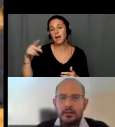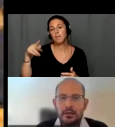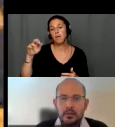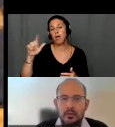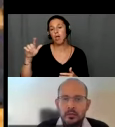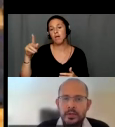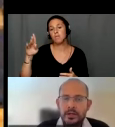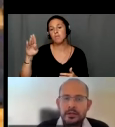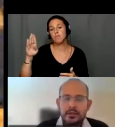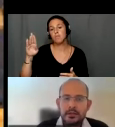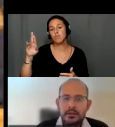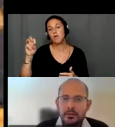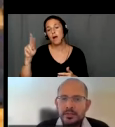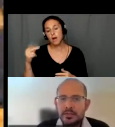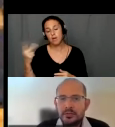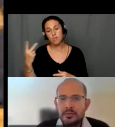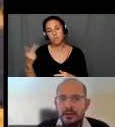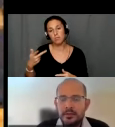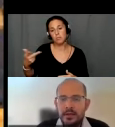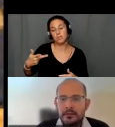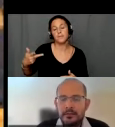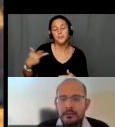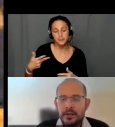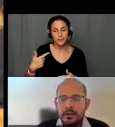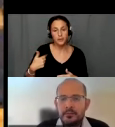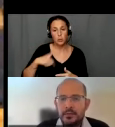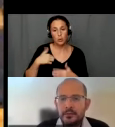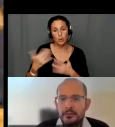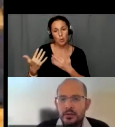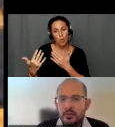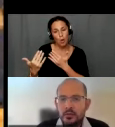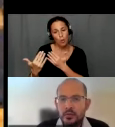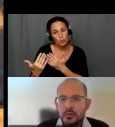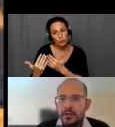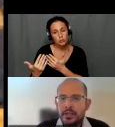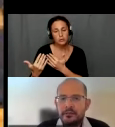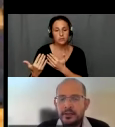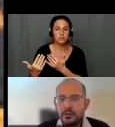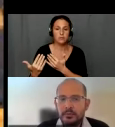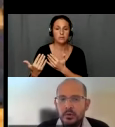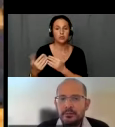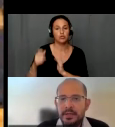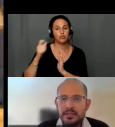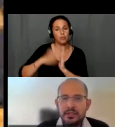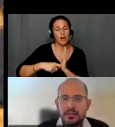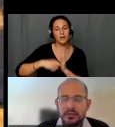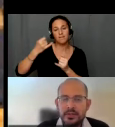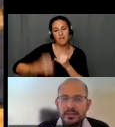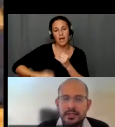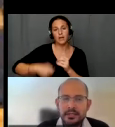We are close to writing a final report based on its 2 year study.